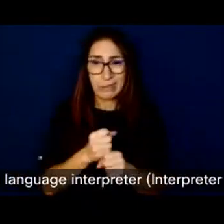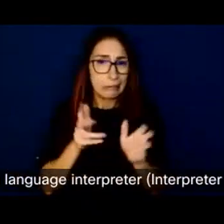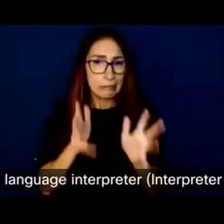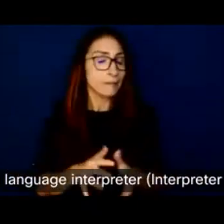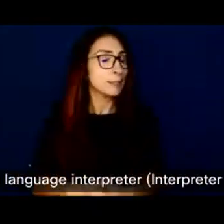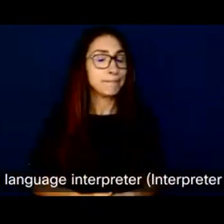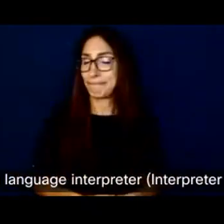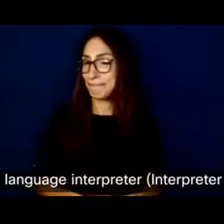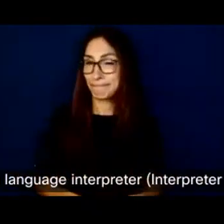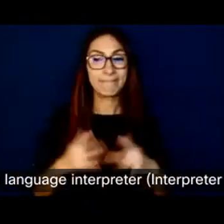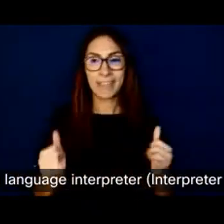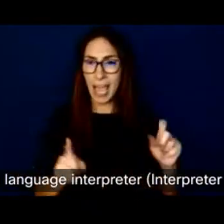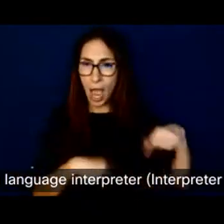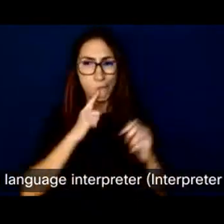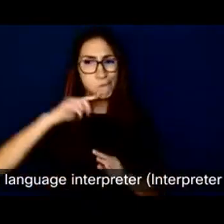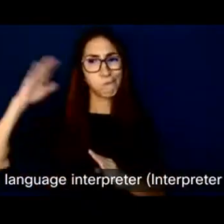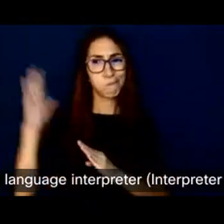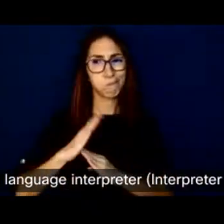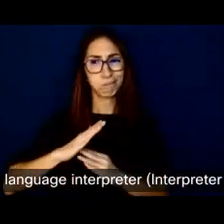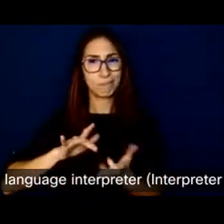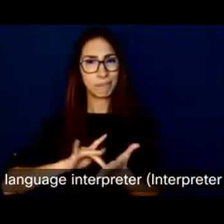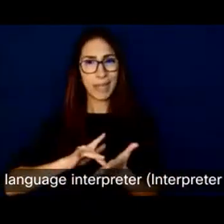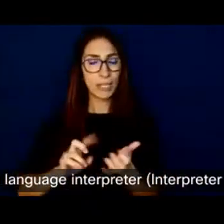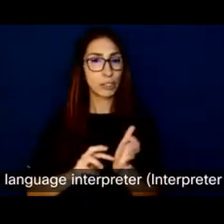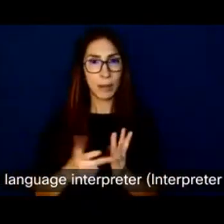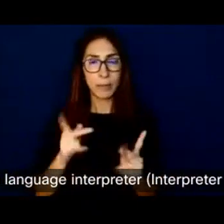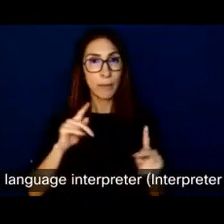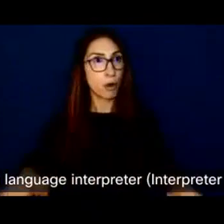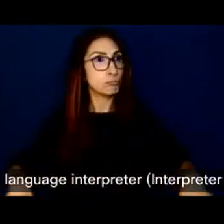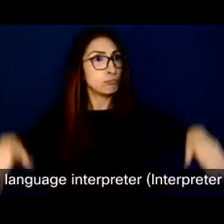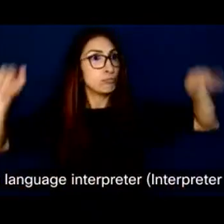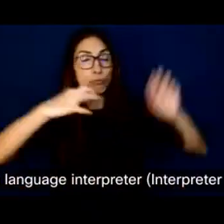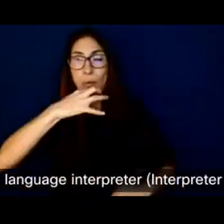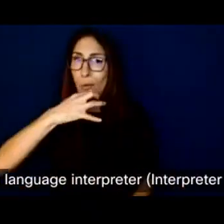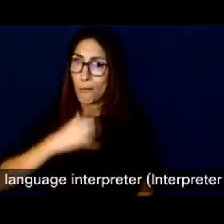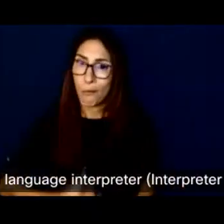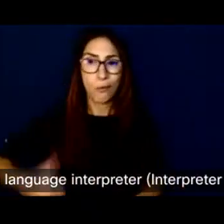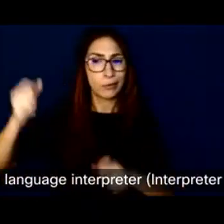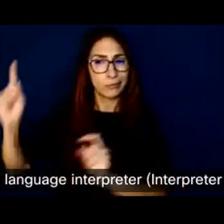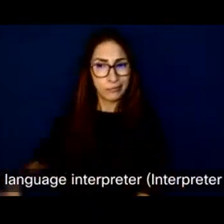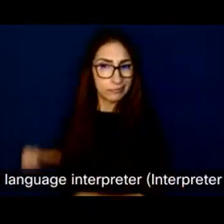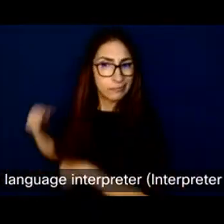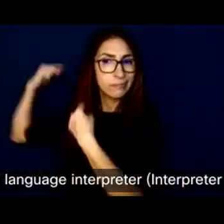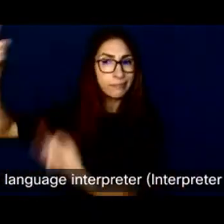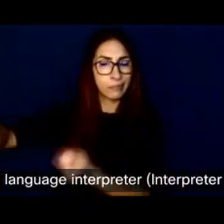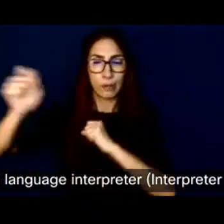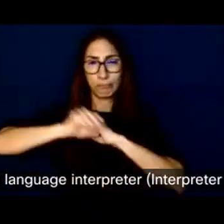people have been aging that entire time. And so it's important that we start having more of these conversations